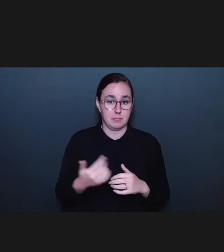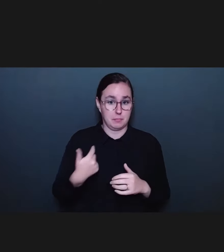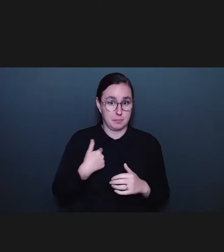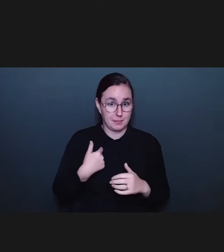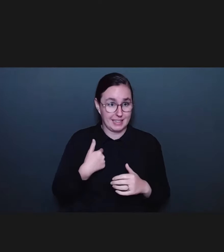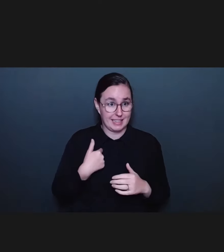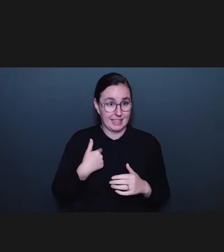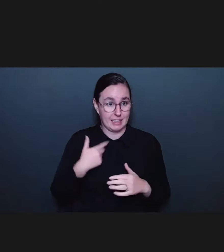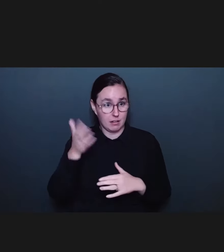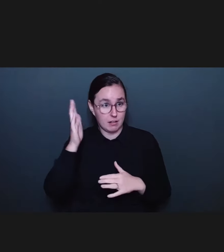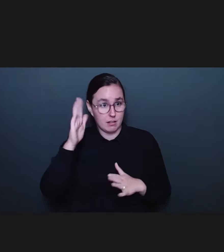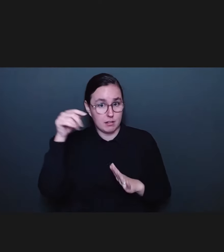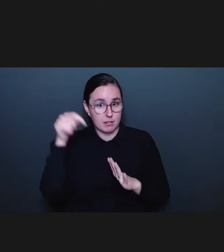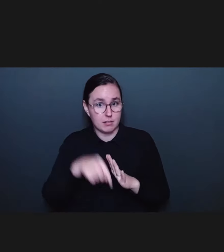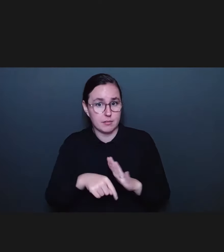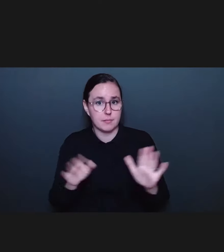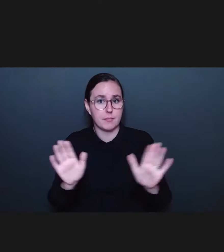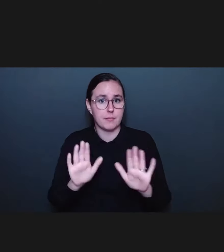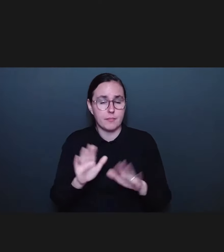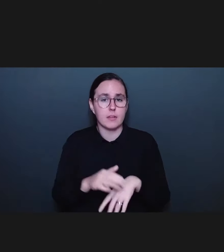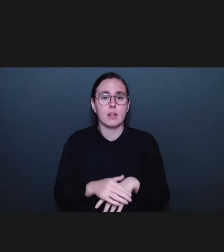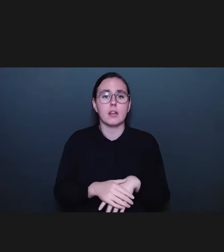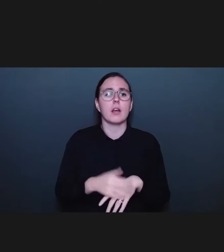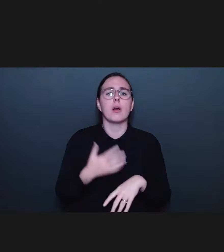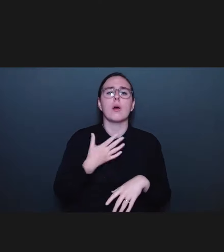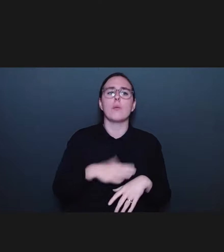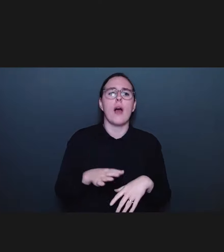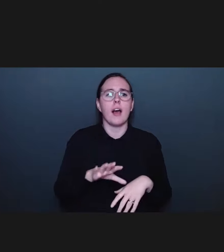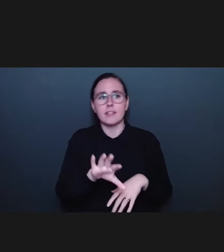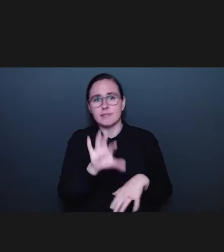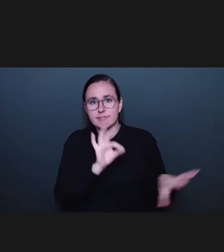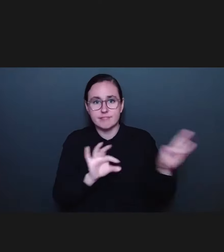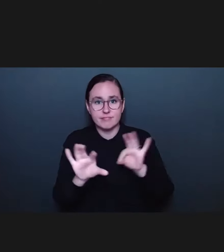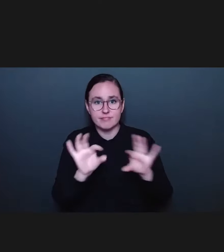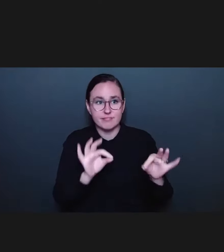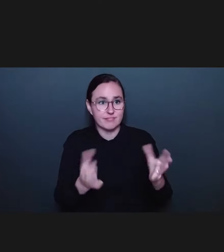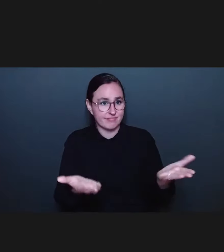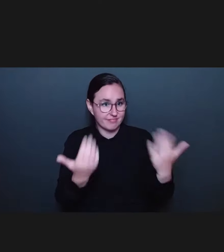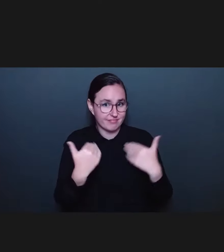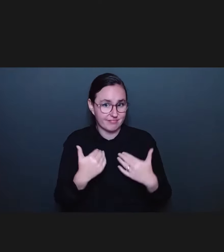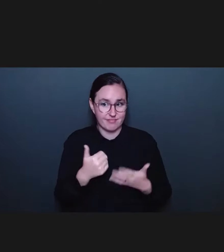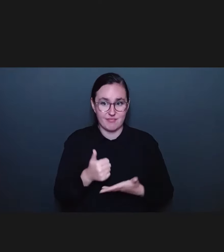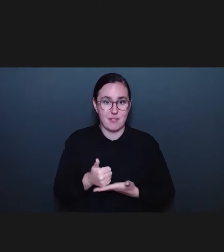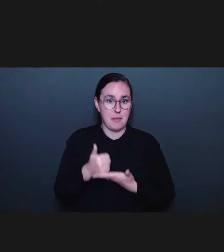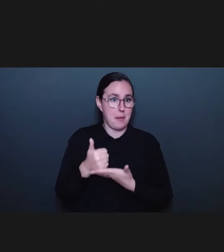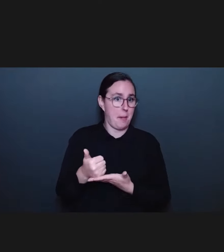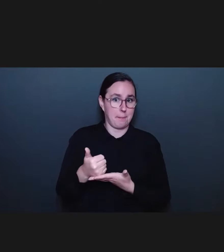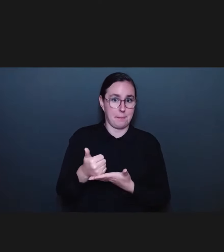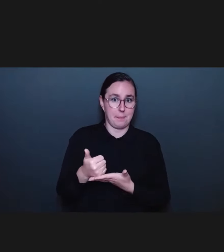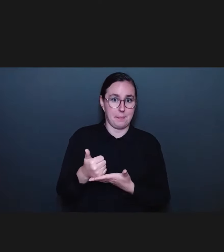all the speakers to help us understand the complex relationship between fragility and climate change.